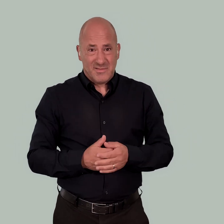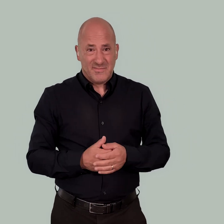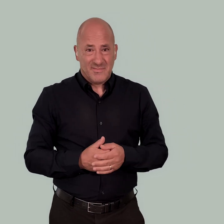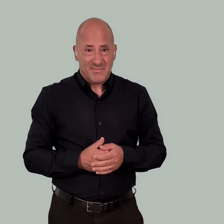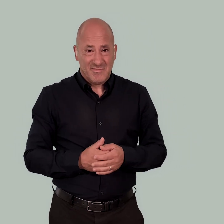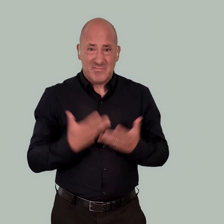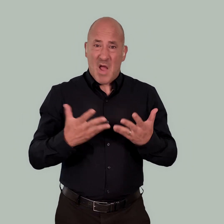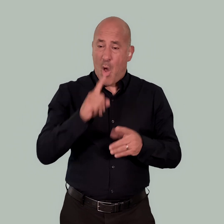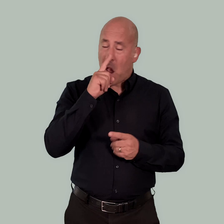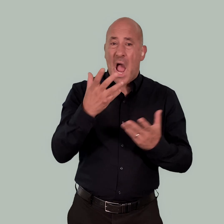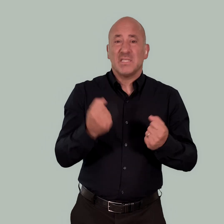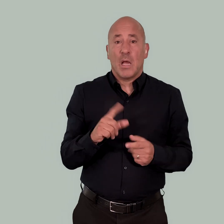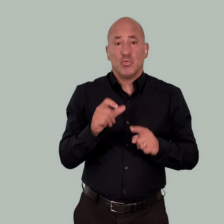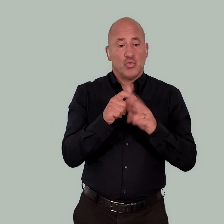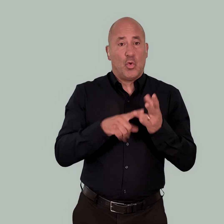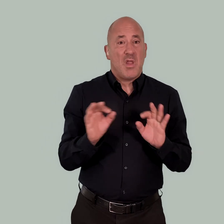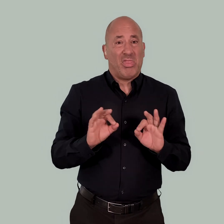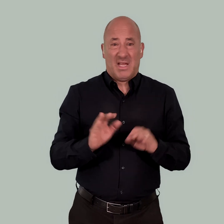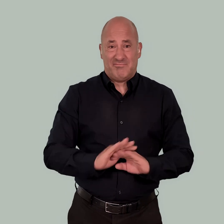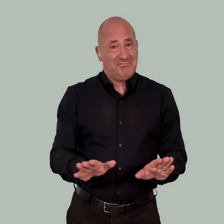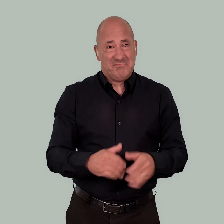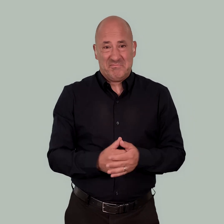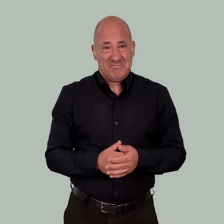678. What is no longer credible is to do nothing